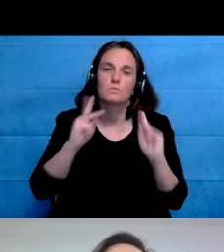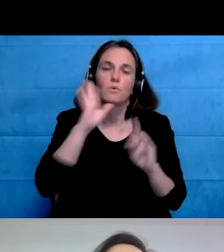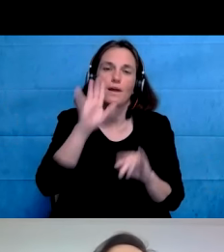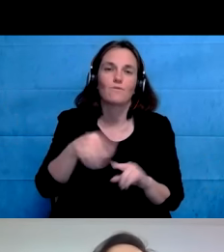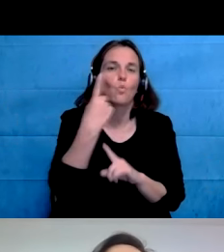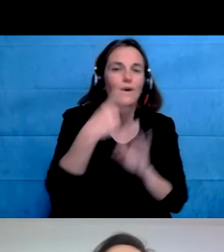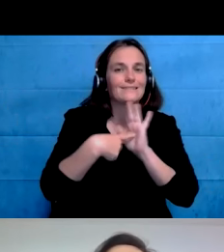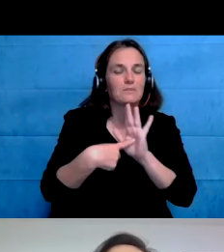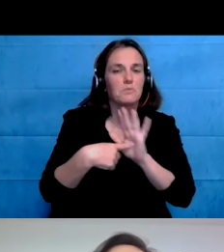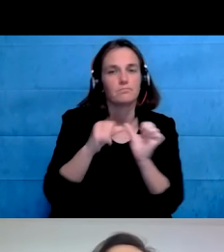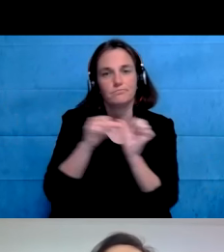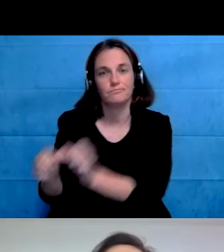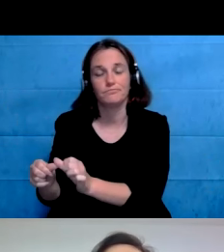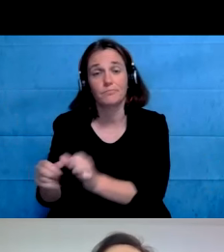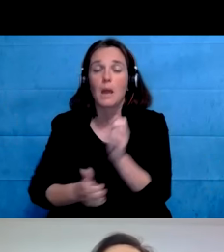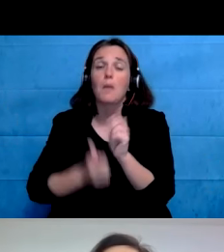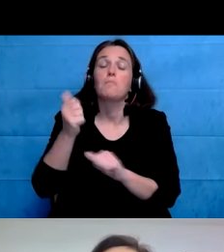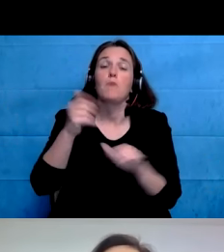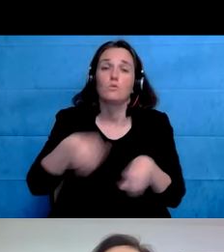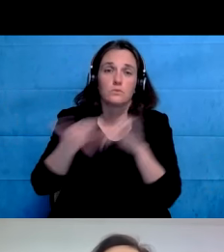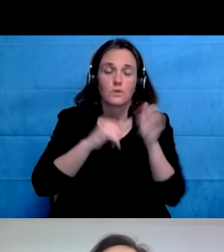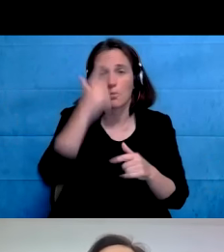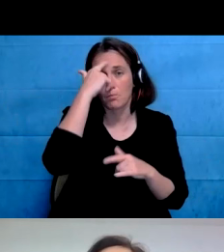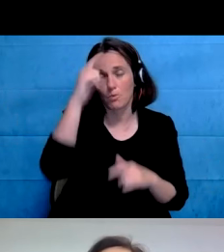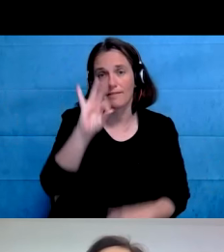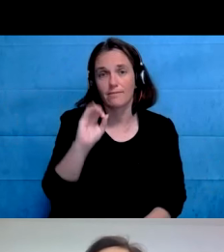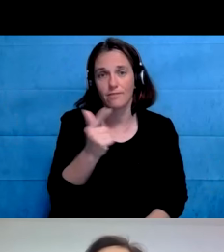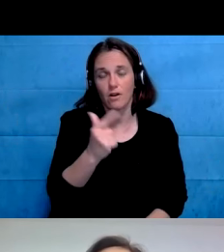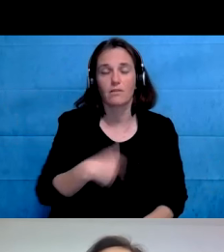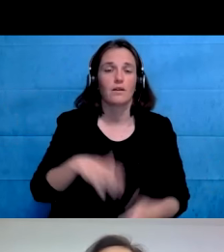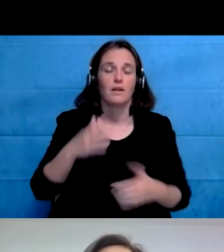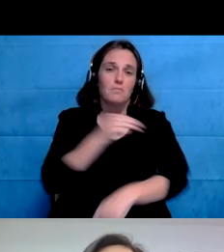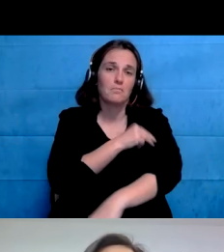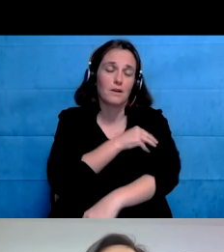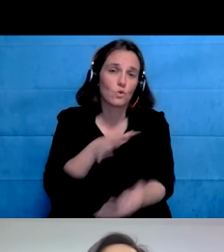The most common are gonna be fatigue, brain fog, muscle weakness, and that dyspnea that shortness of breath.